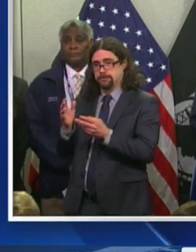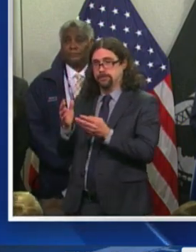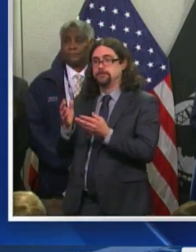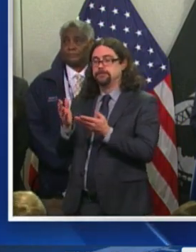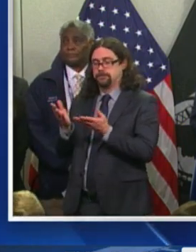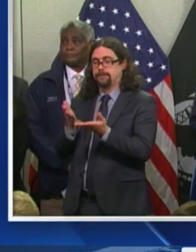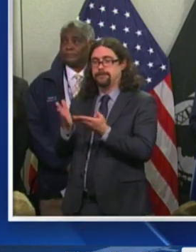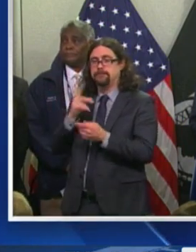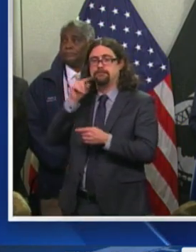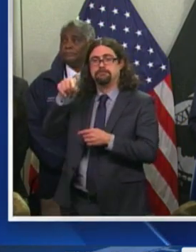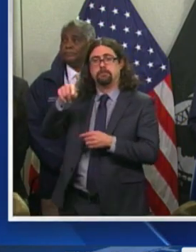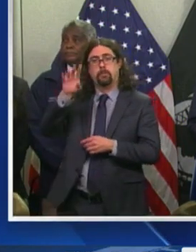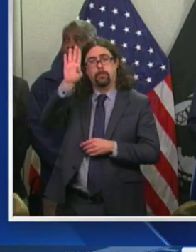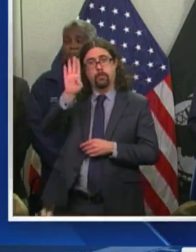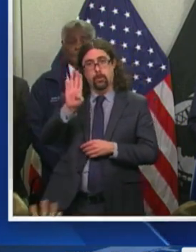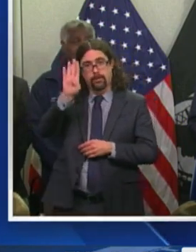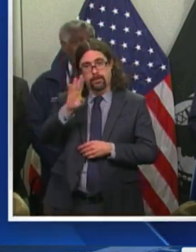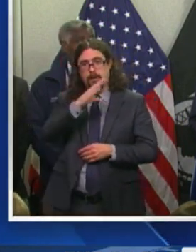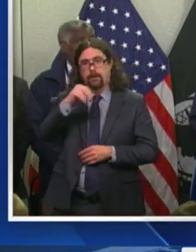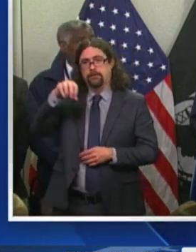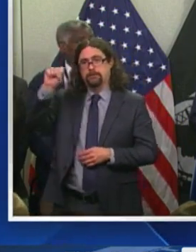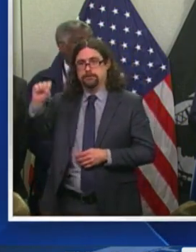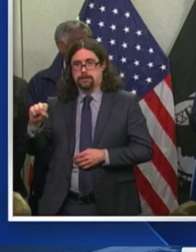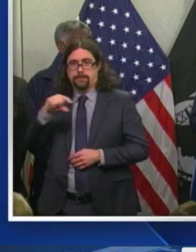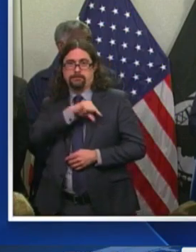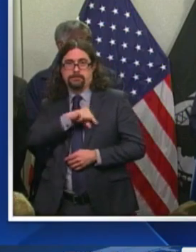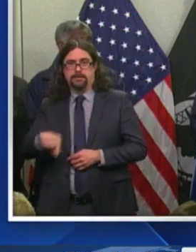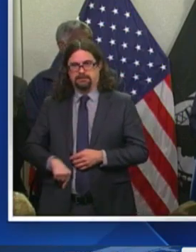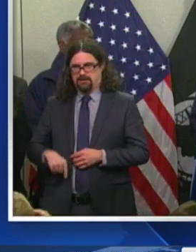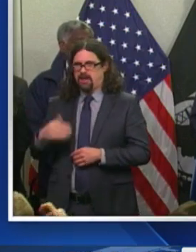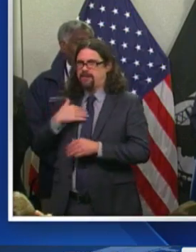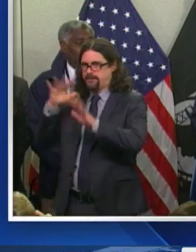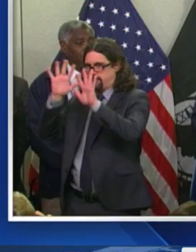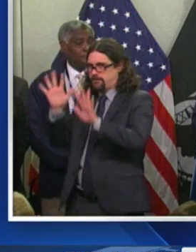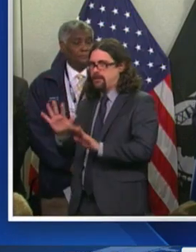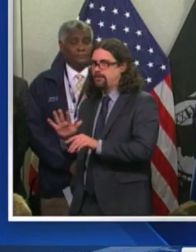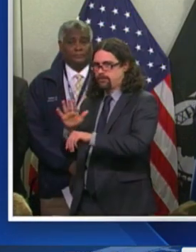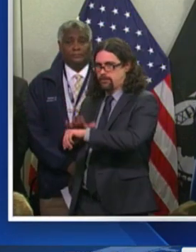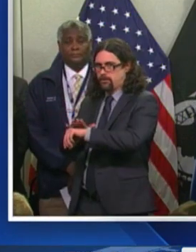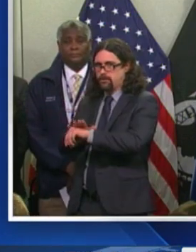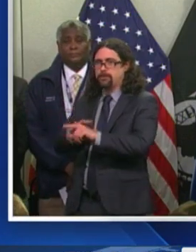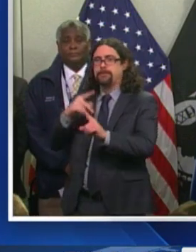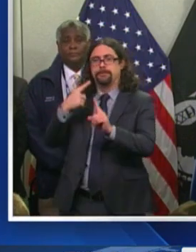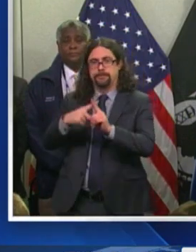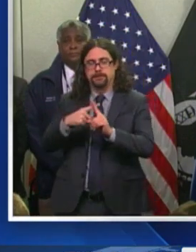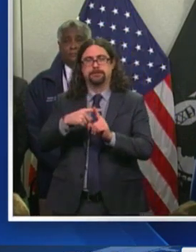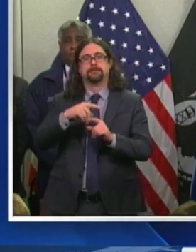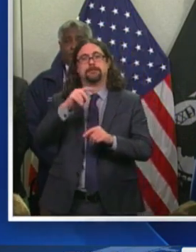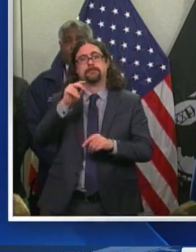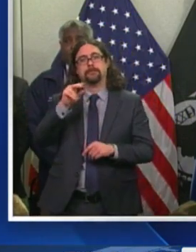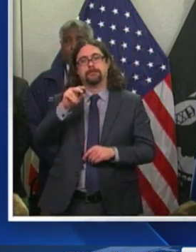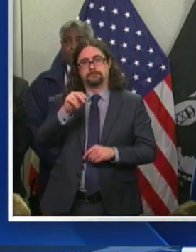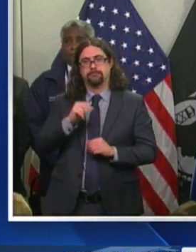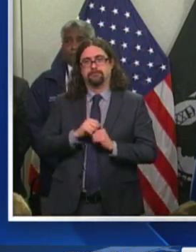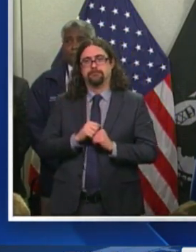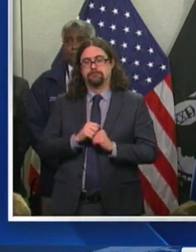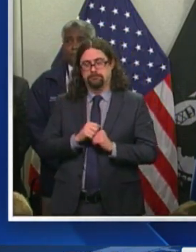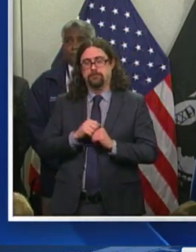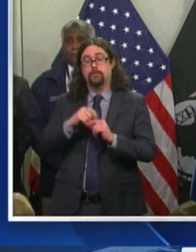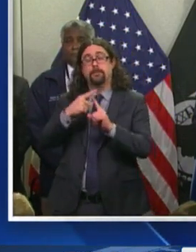FLOOD WARNING FOR AREAS OF STATEN ISLAND, BROOKLYN, AND SOUTHERN QUEENS, AND A COASTAL